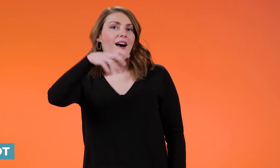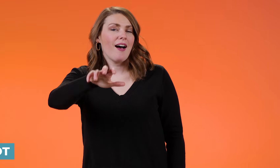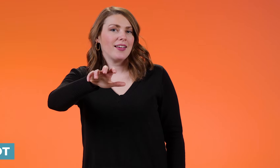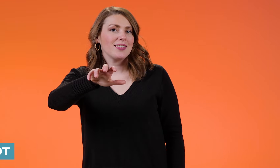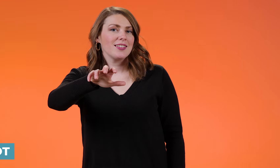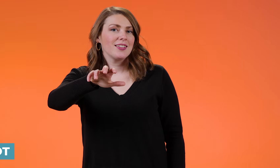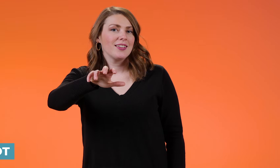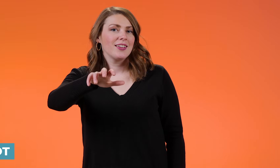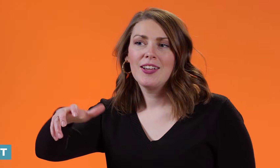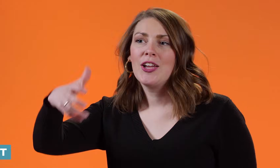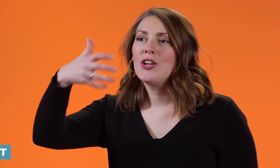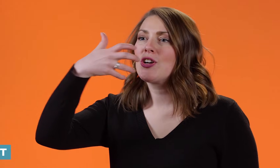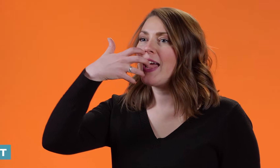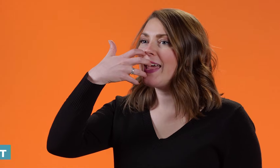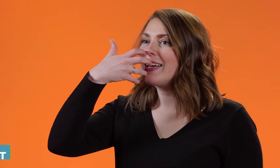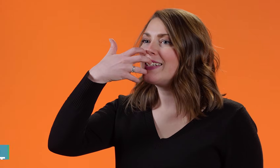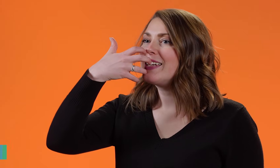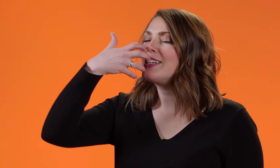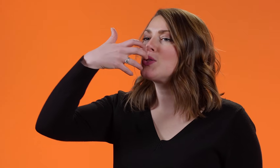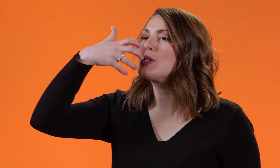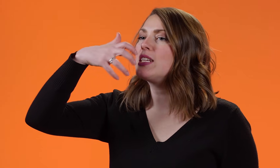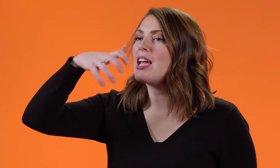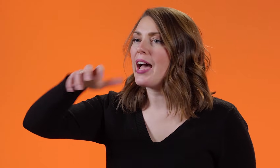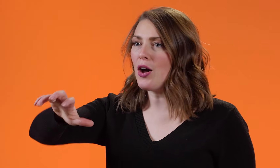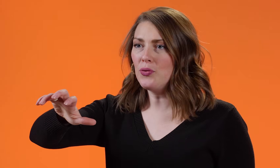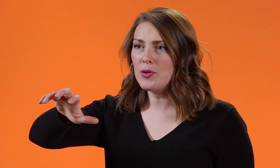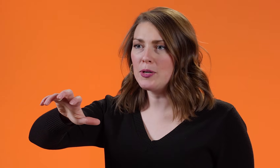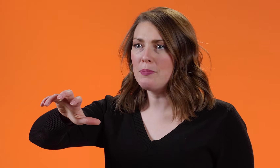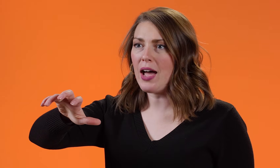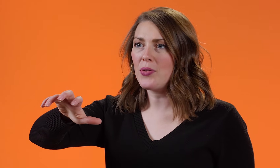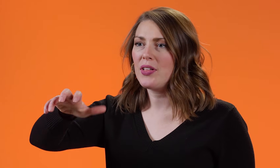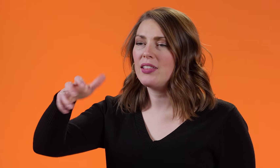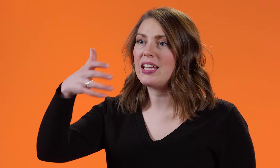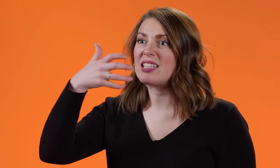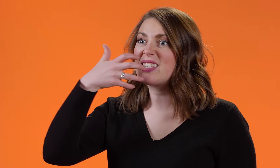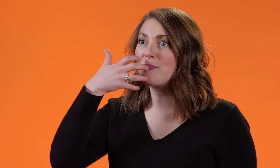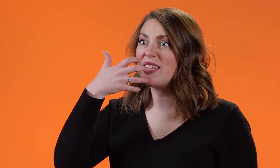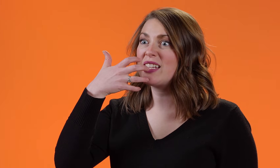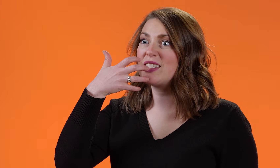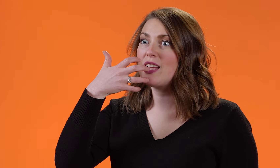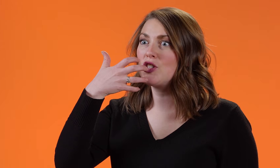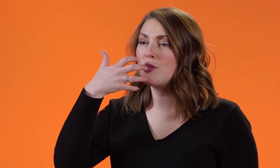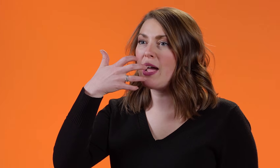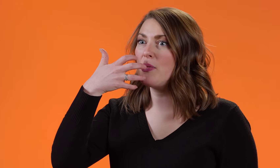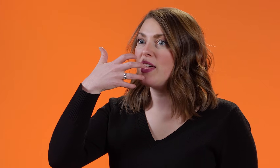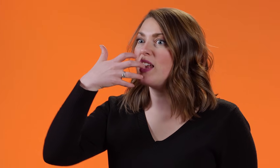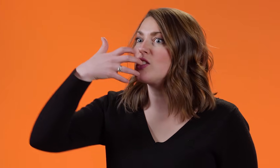hot,' your hand is twisting out from your mouth like it's something that's touched your mouth and it's